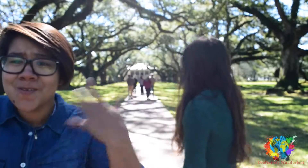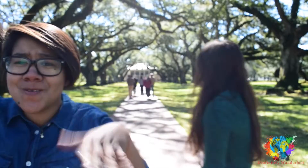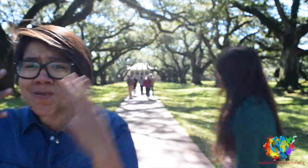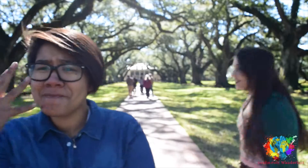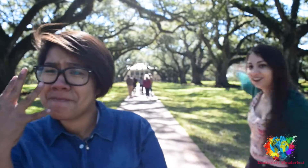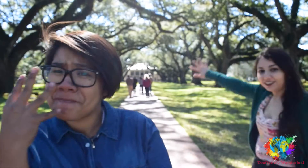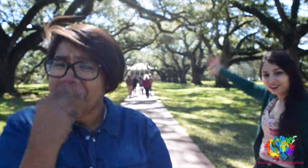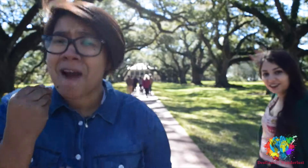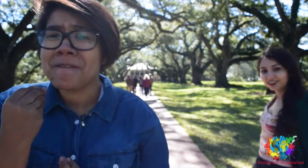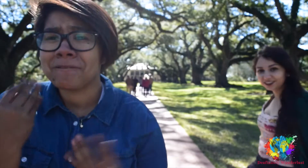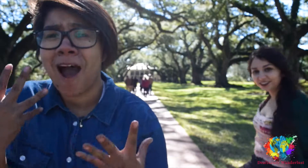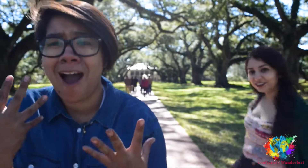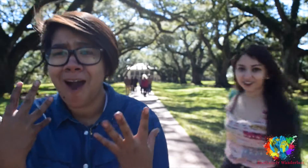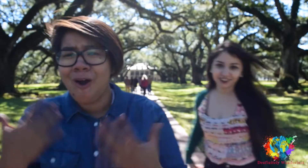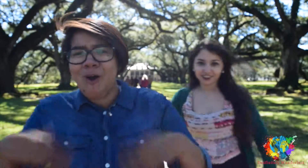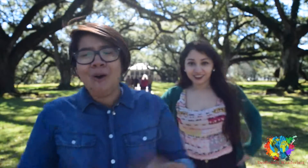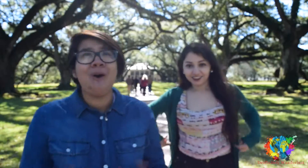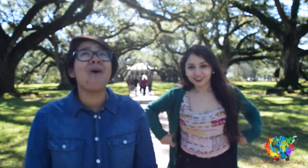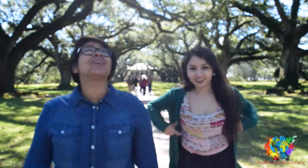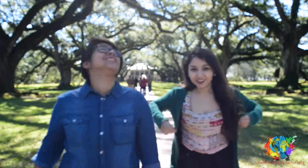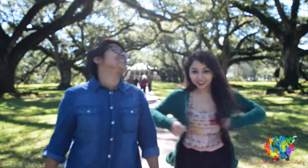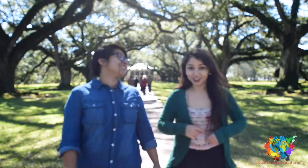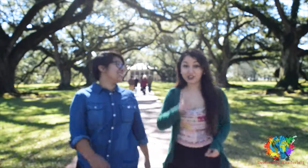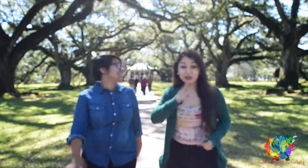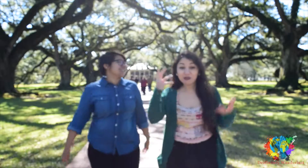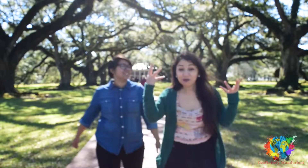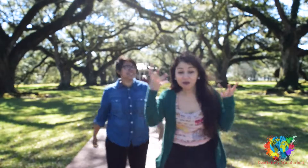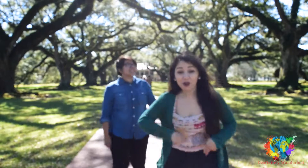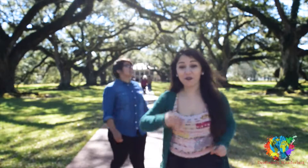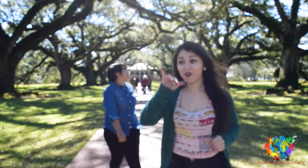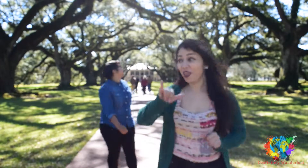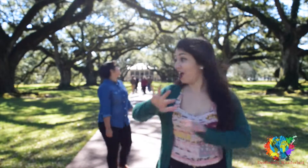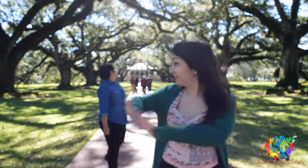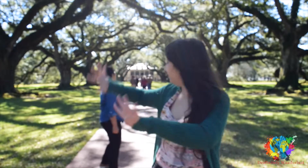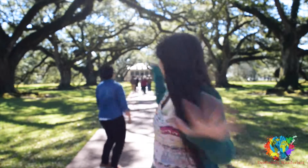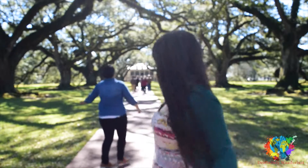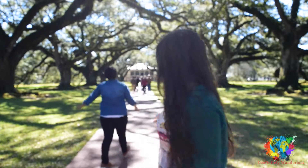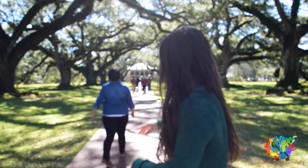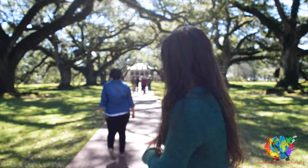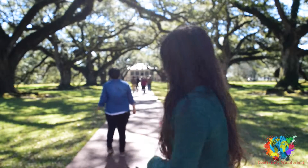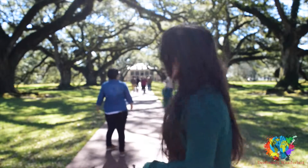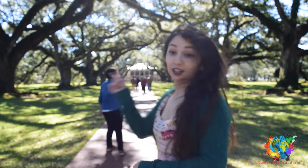wow, beautiful!!!!!! wooooo! Stacey: It is really beautiful! how the trees look!